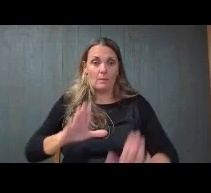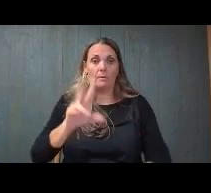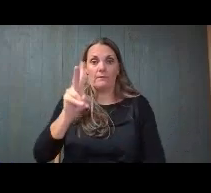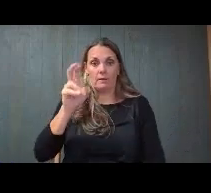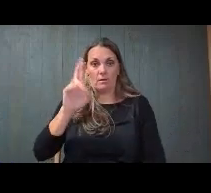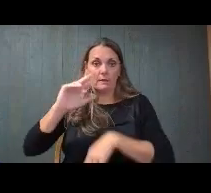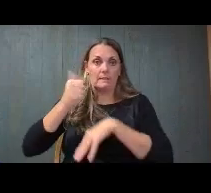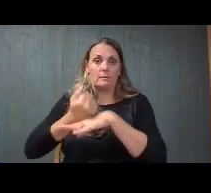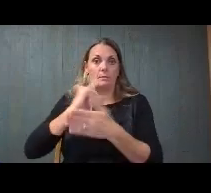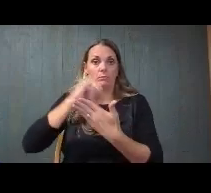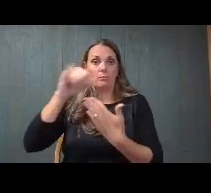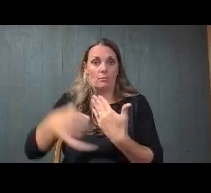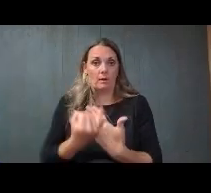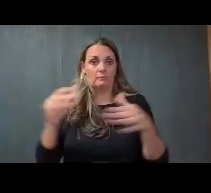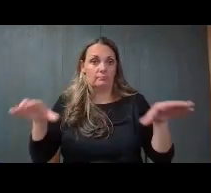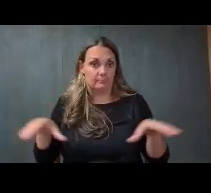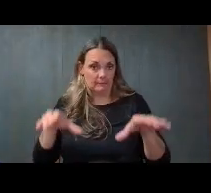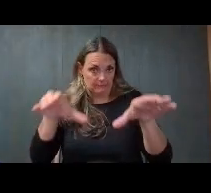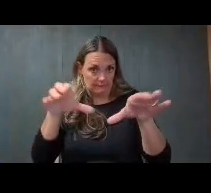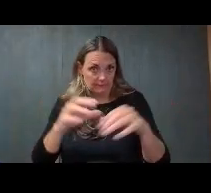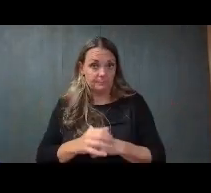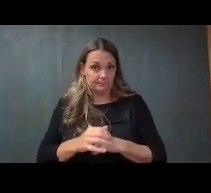Project activities.